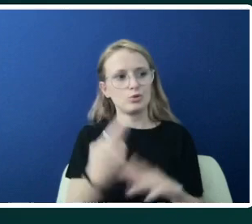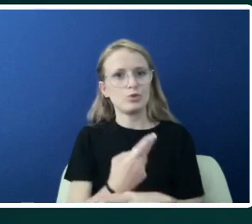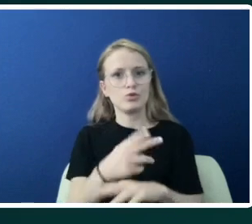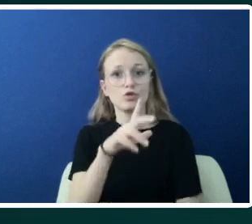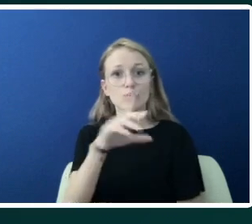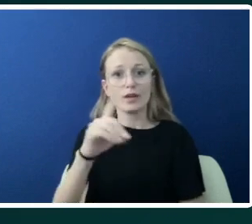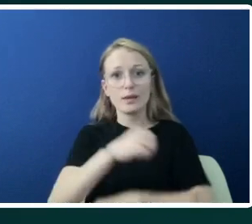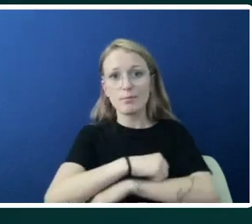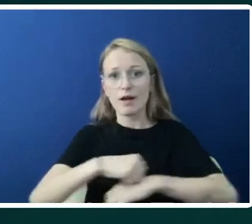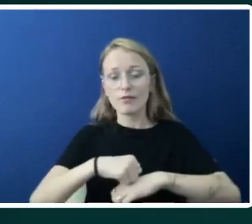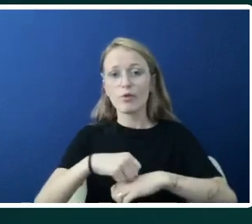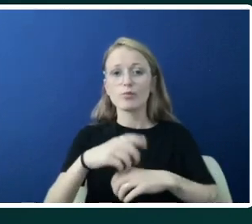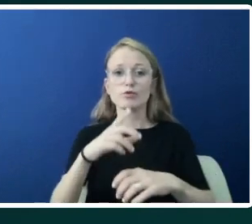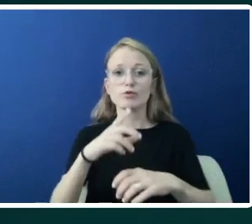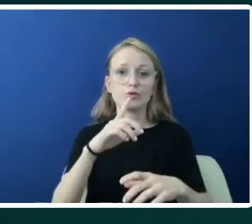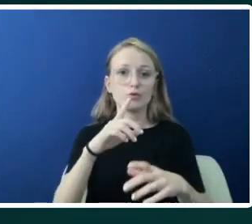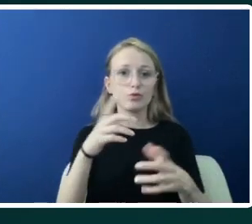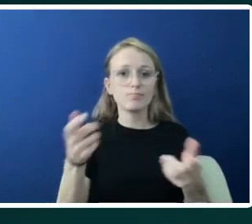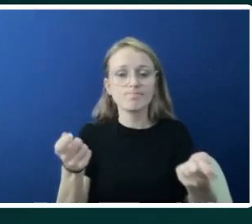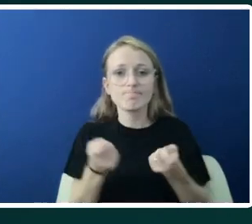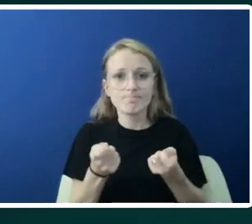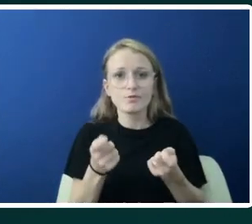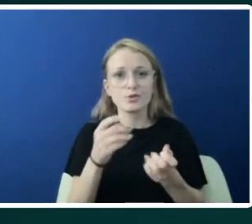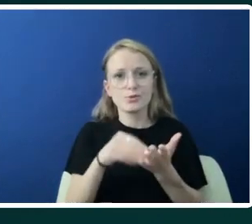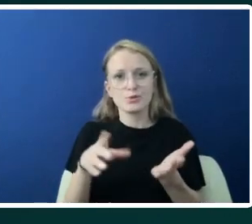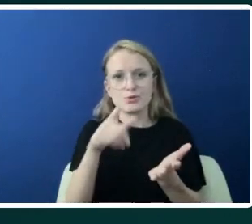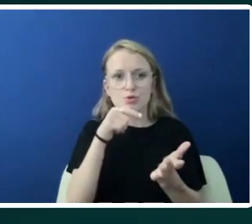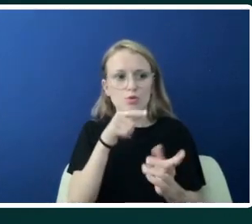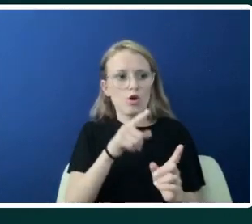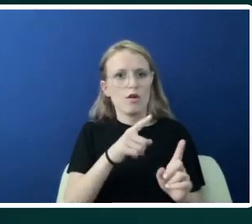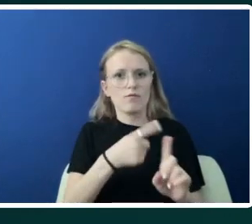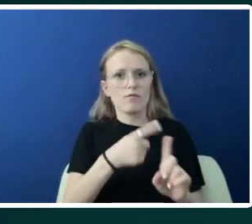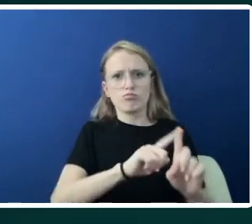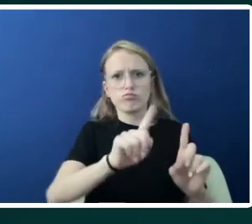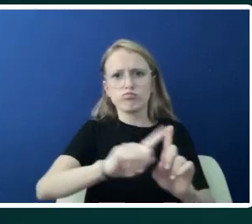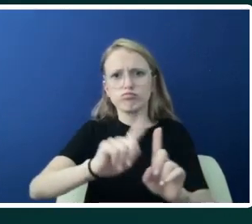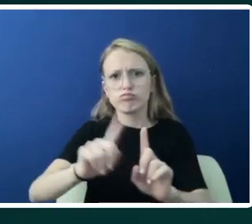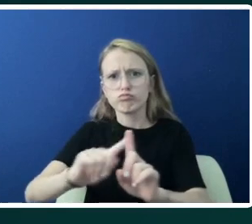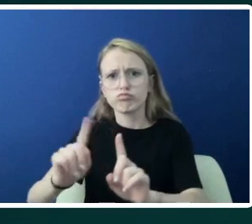demographically, and ideologically distinct communities across the country. So that they